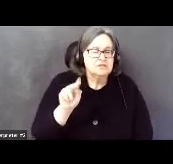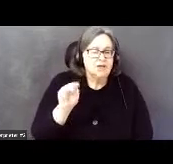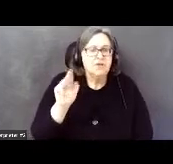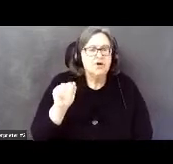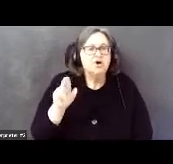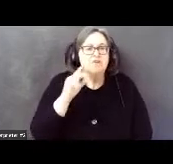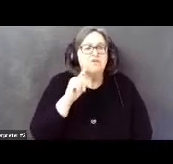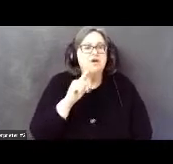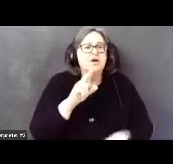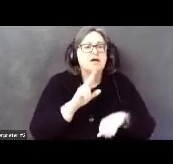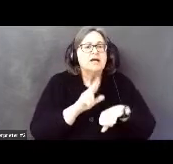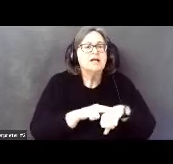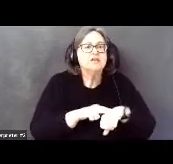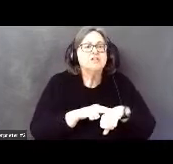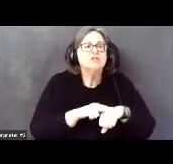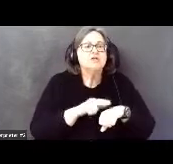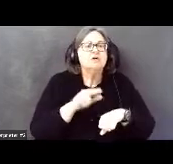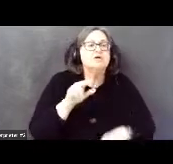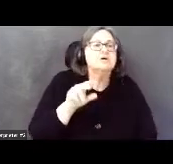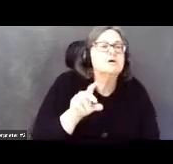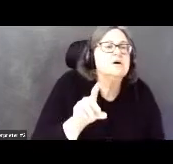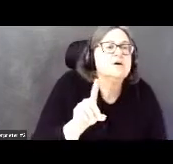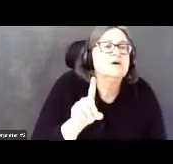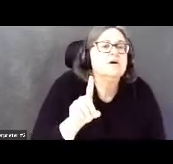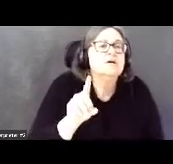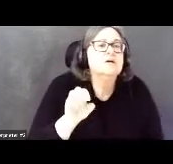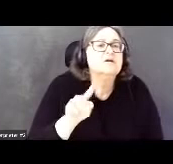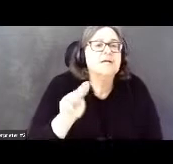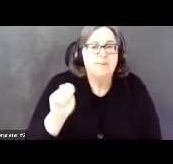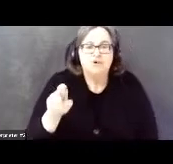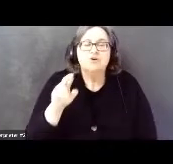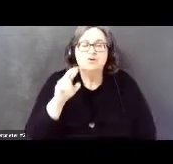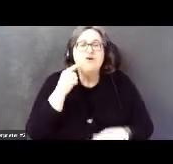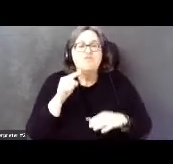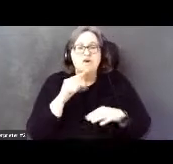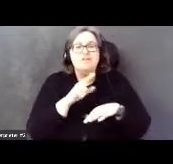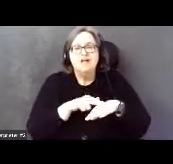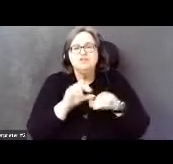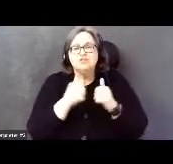injury administers, to really partner with us and be the author for the guide. It is